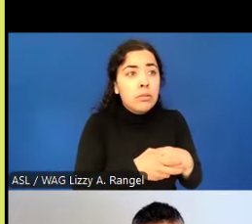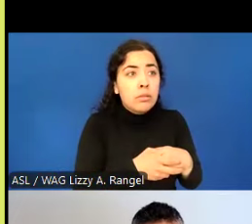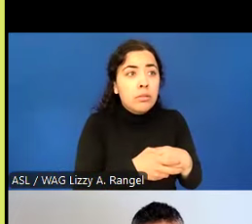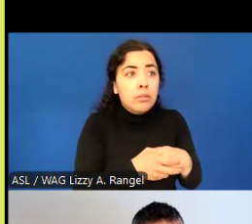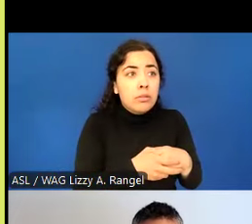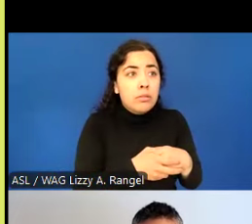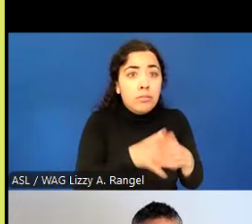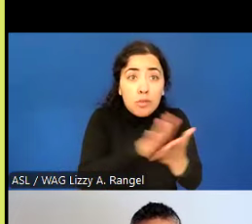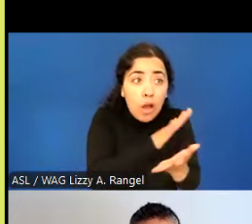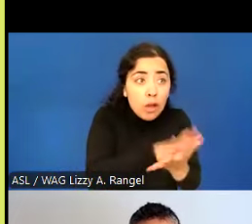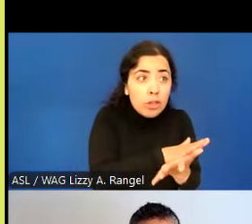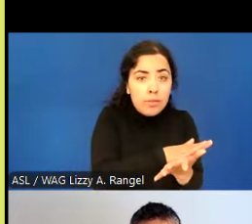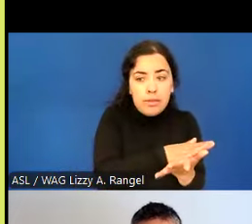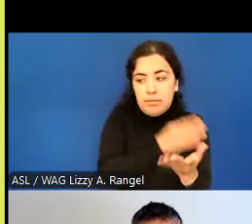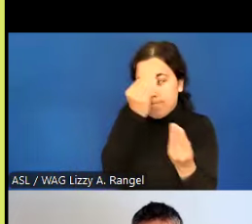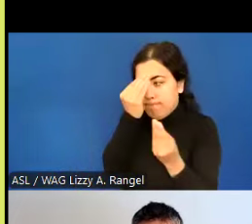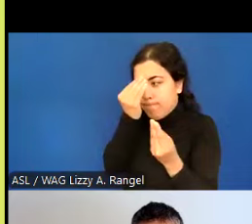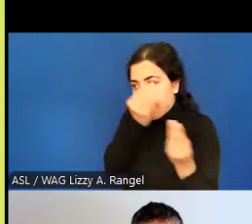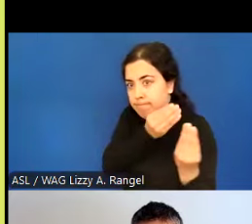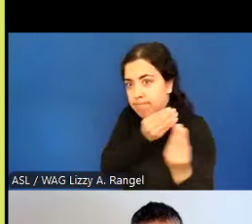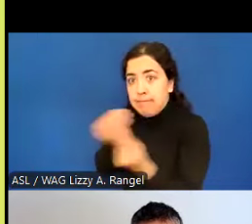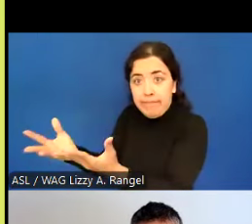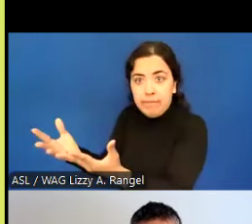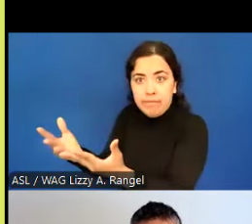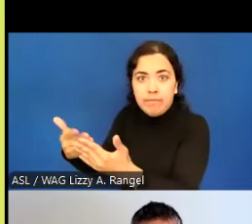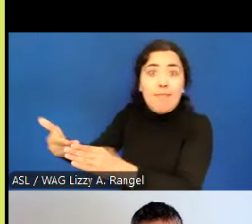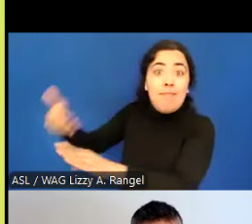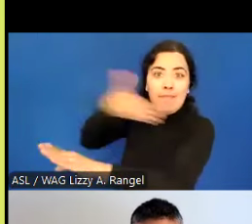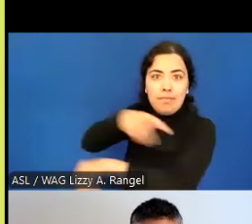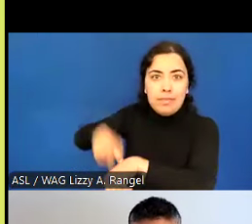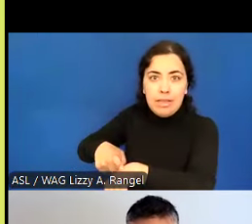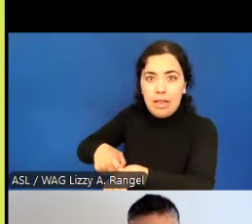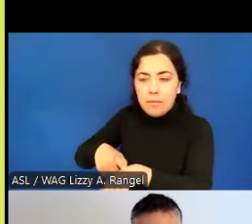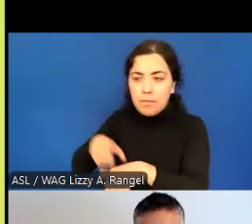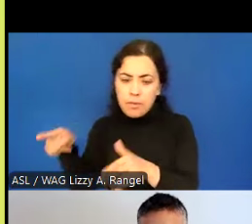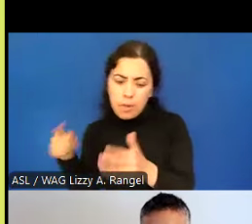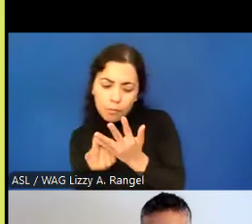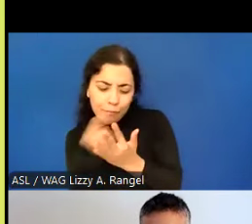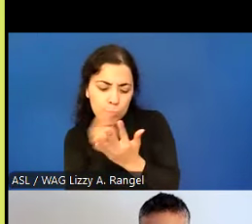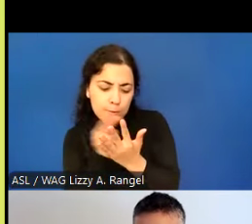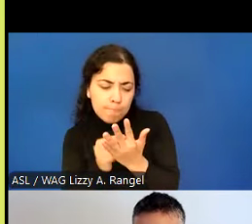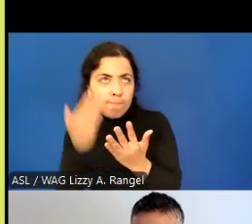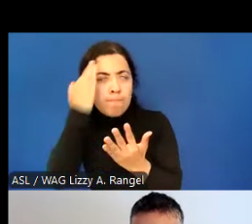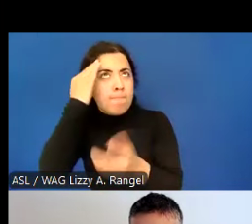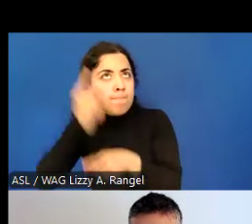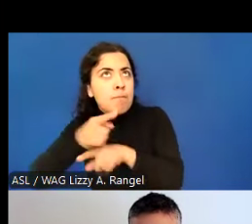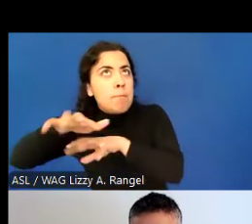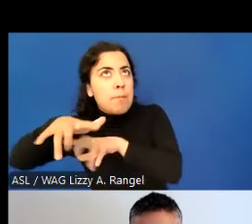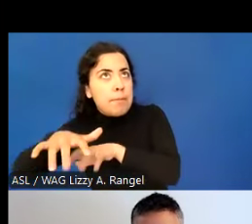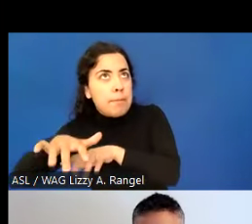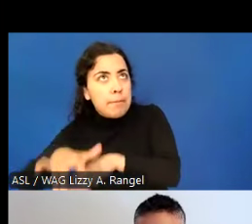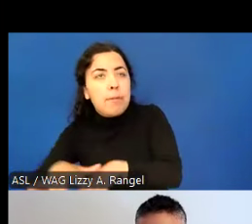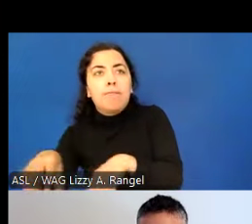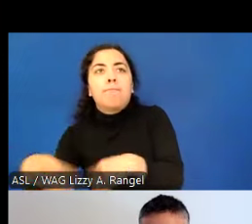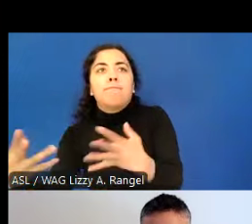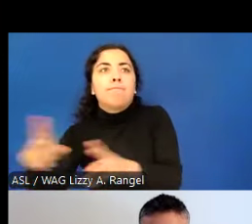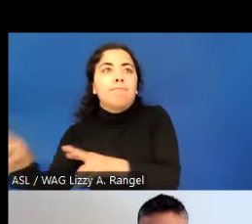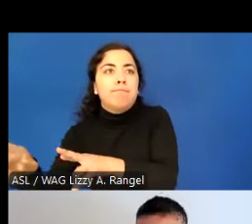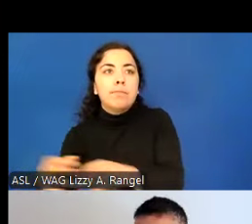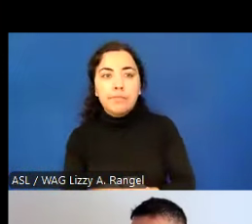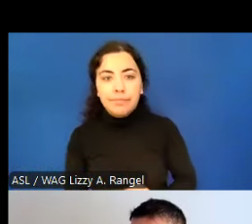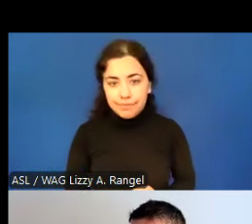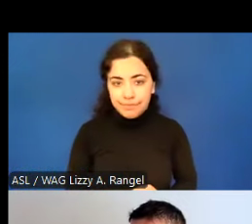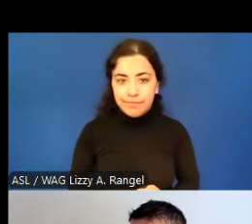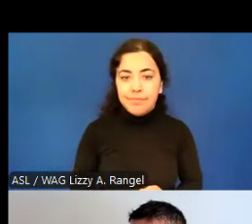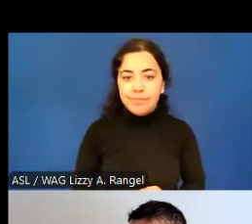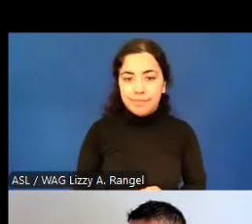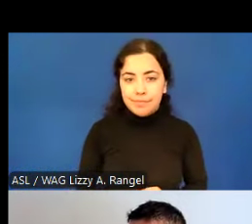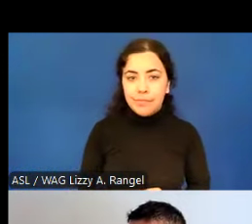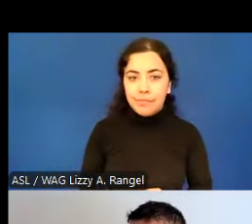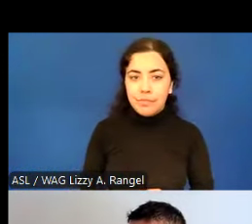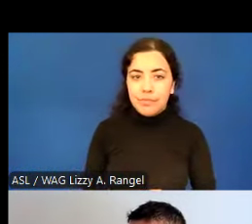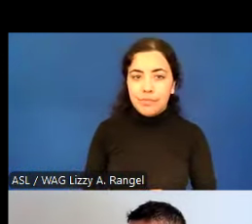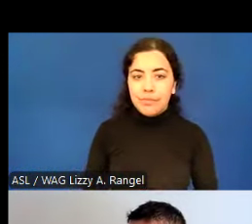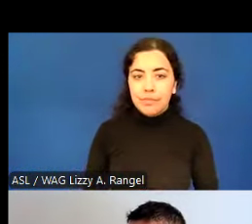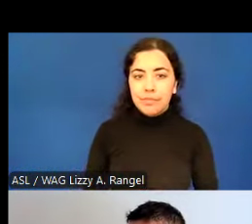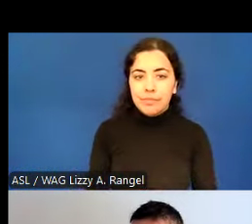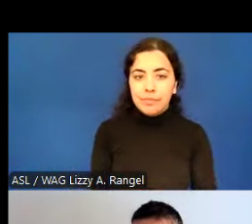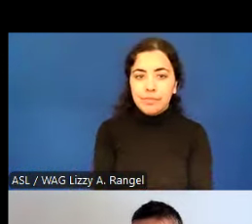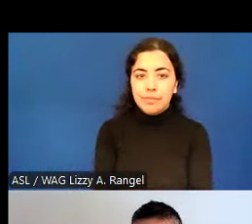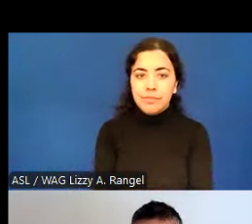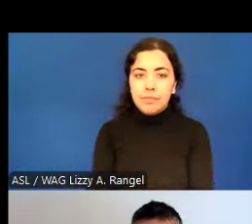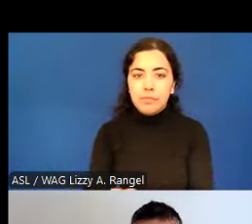documents that could help the captioners do a good job of providing accurate captions.